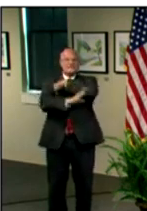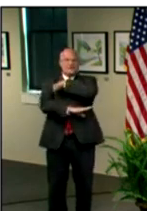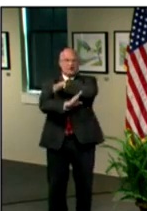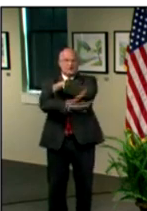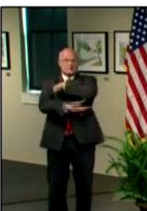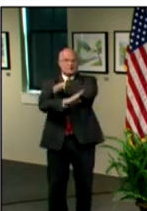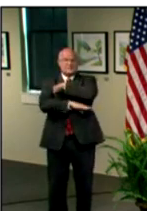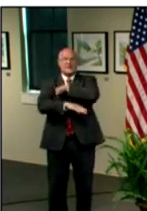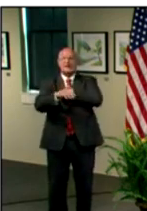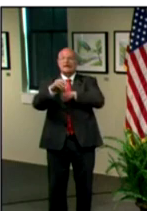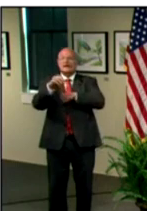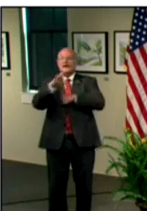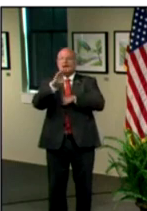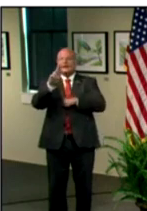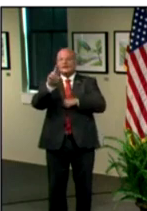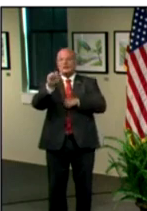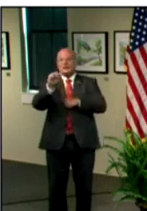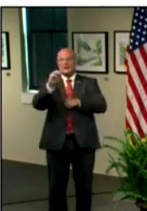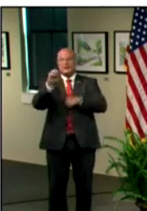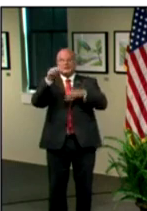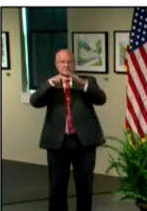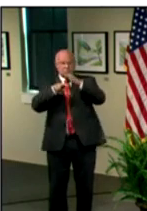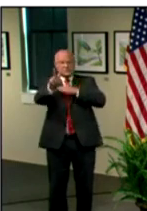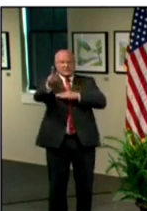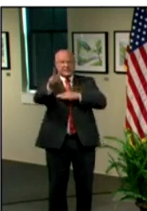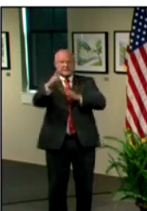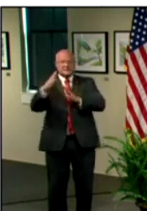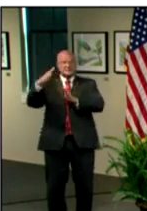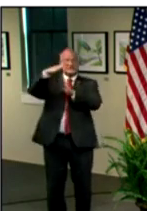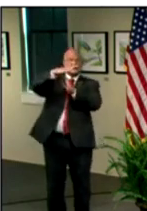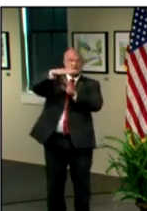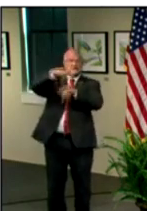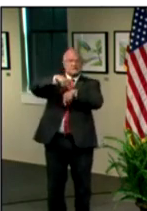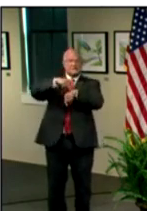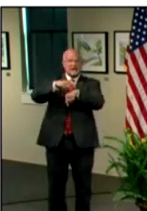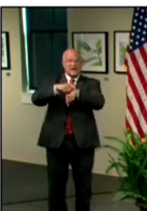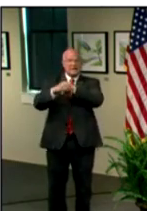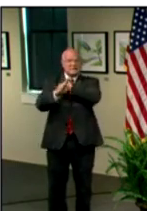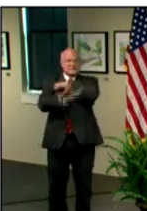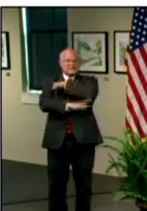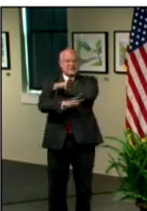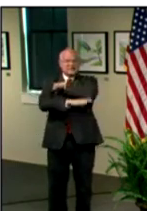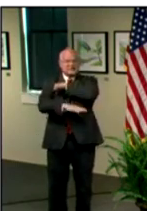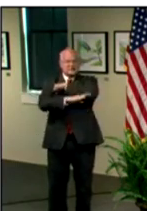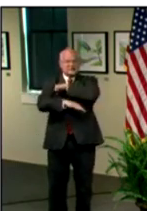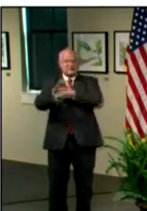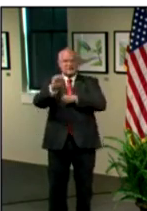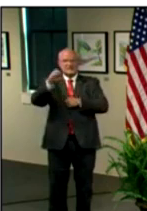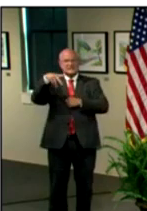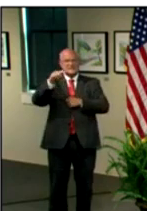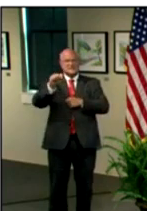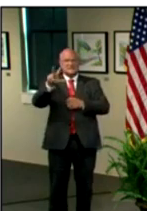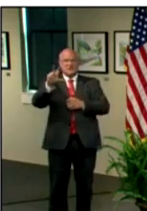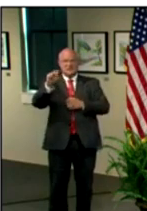UAMS MODELING FOR OUR COVID CASES AND WHERE THIS MIGHT PUT US IN THE FALL.